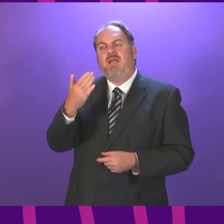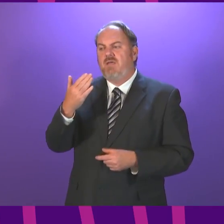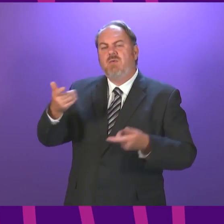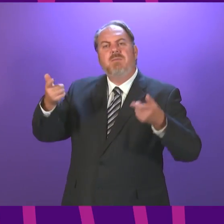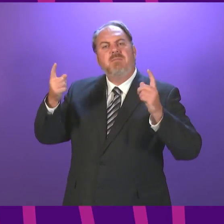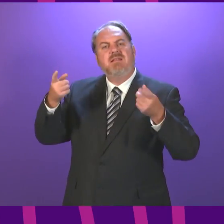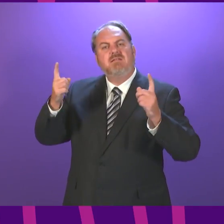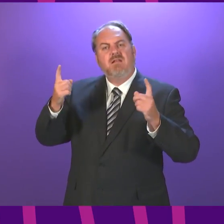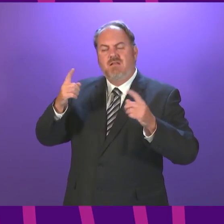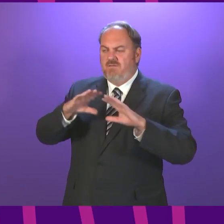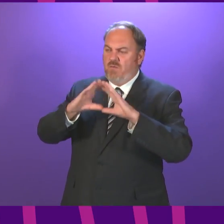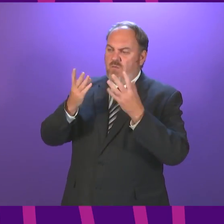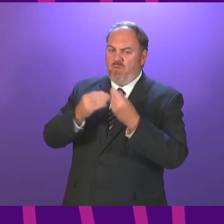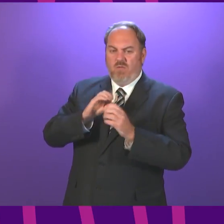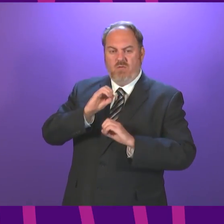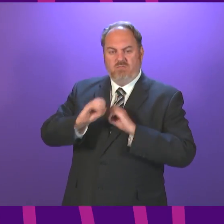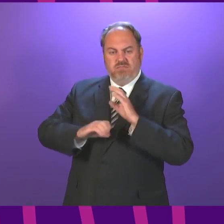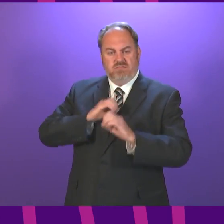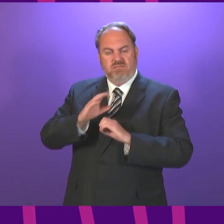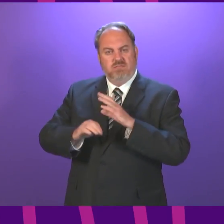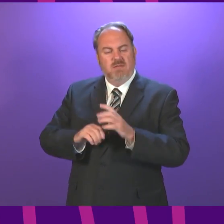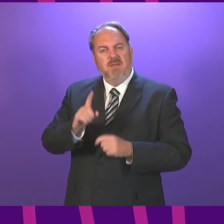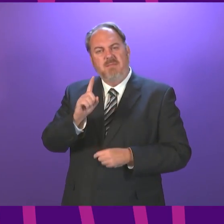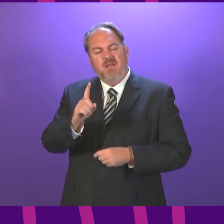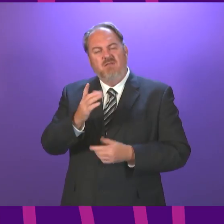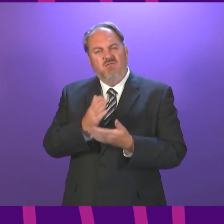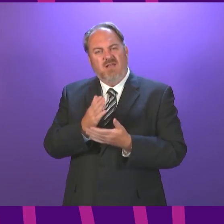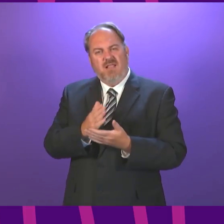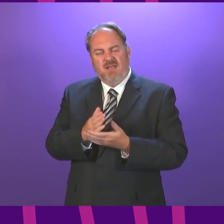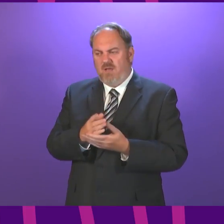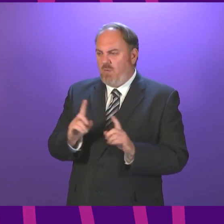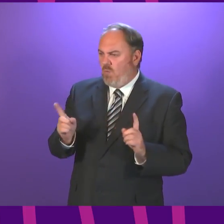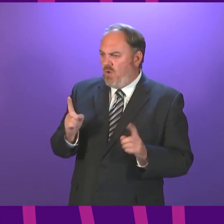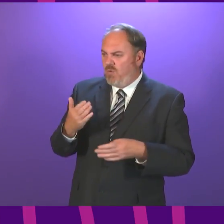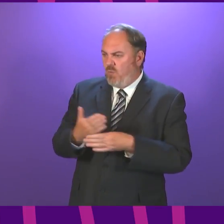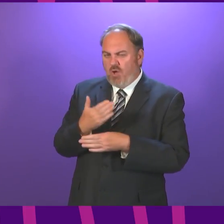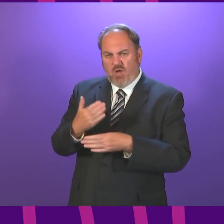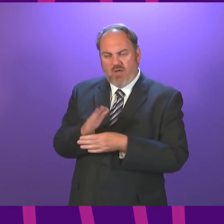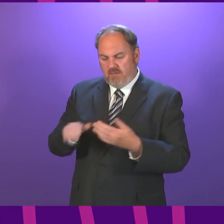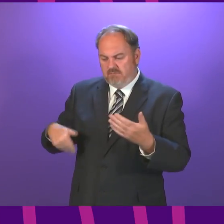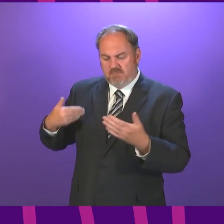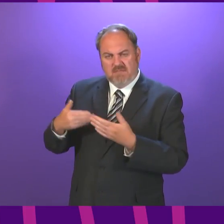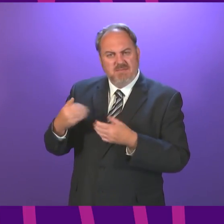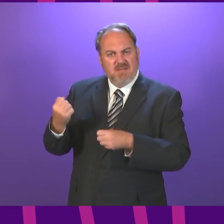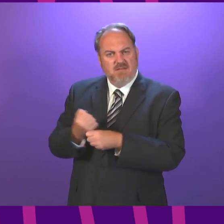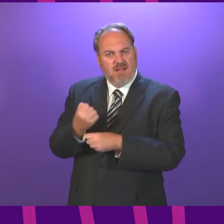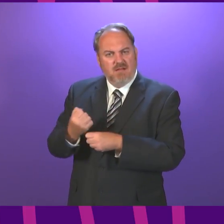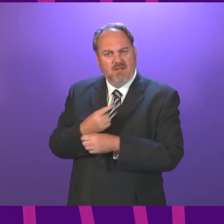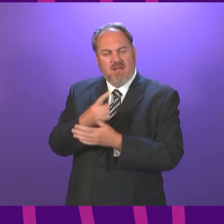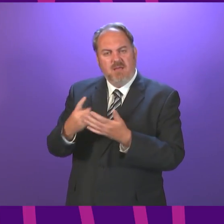has been made of the success of overdose prevention facilities elsewhere in the world? Can they